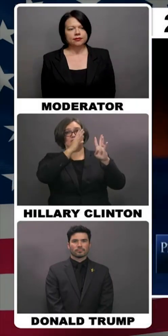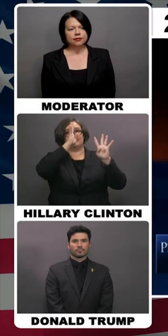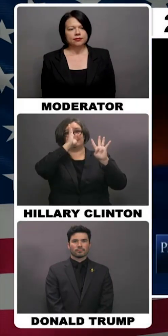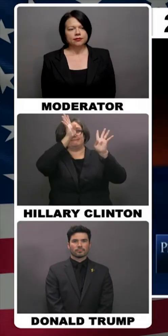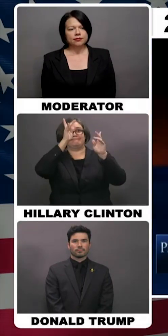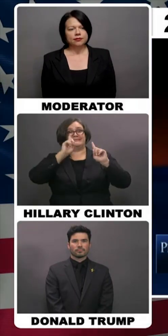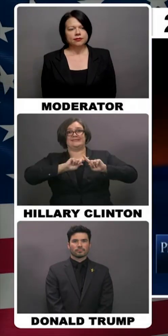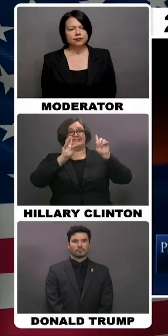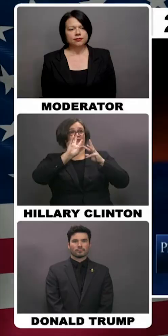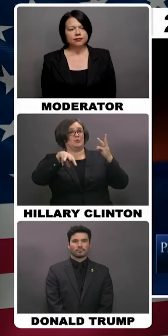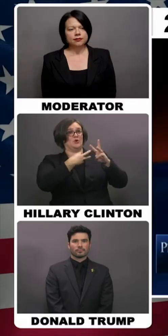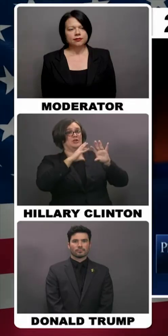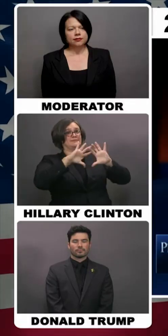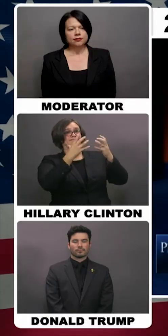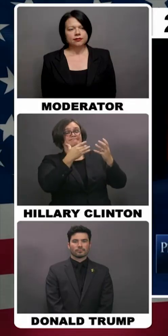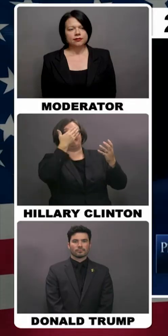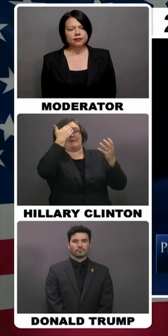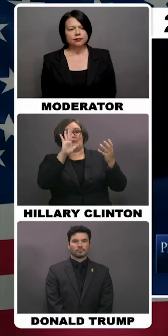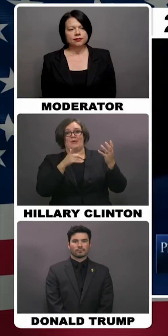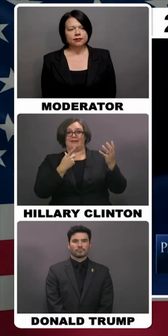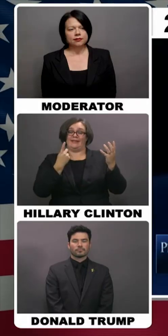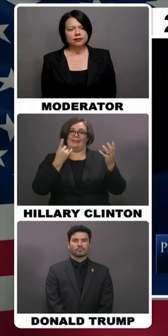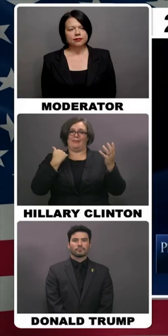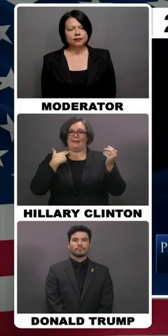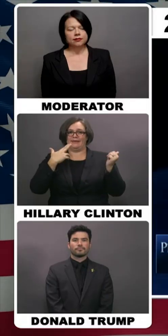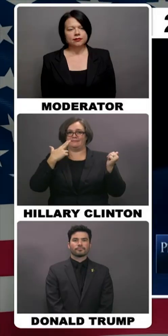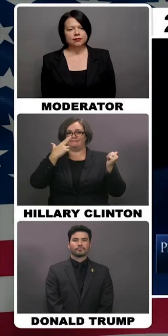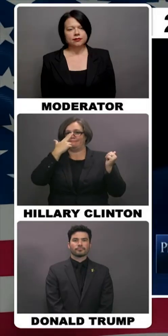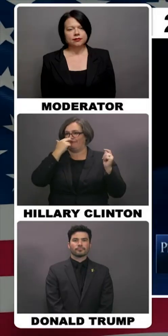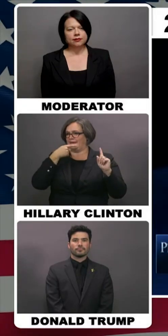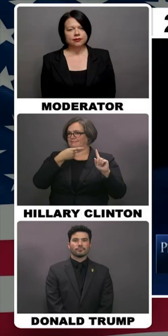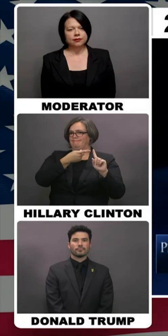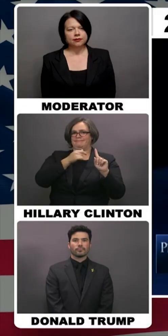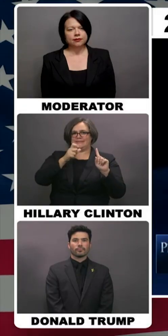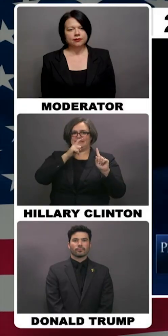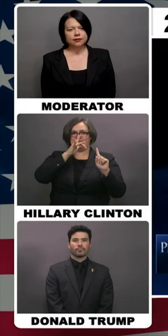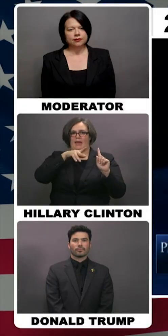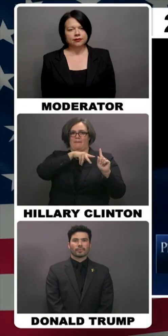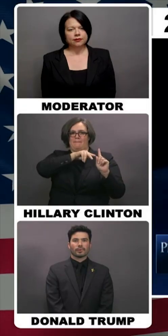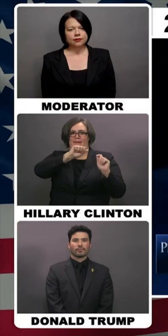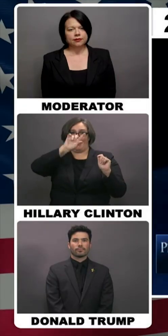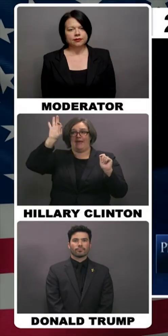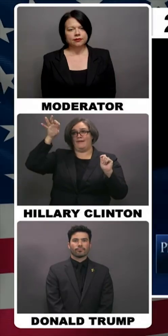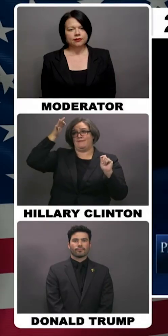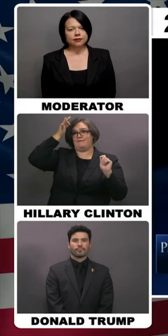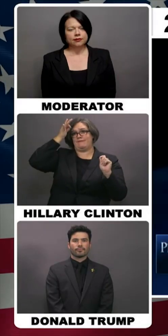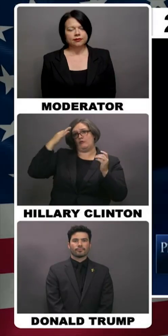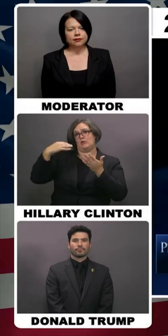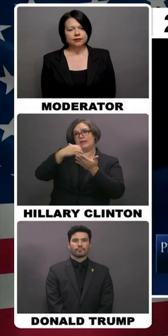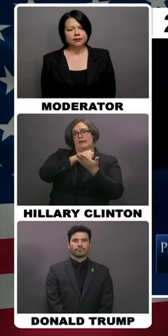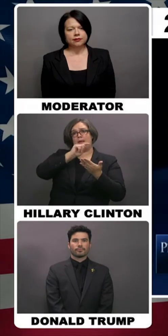And it is sort of amusing to hear somebody who hasn't paid federal income taxes in maybe 20 years talking about what he's going to do.